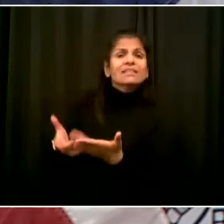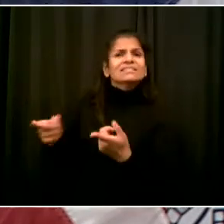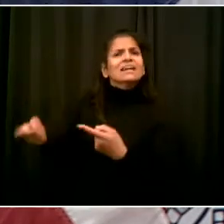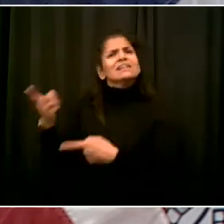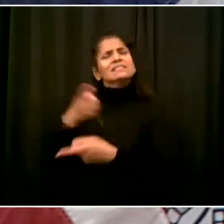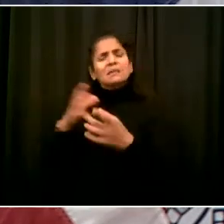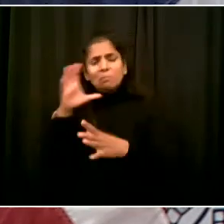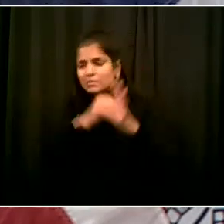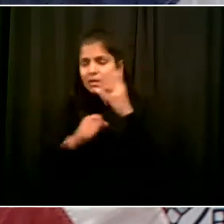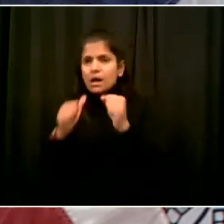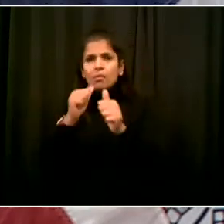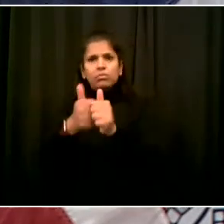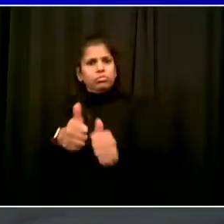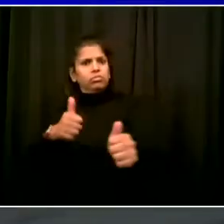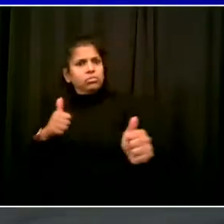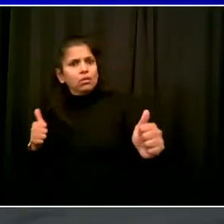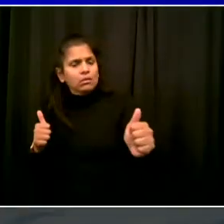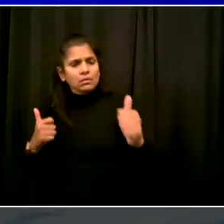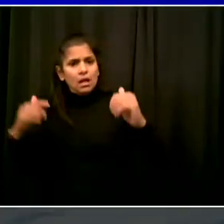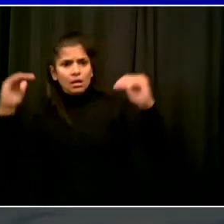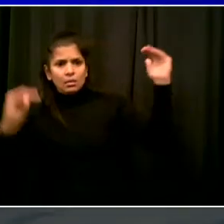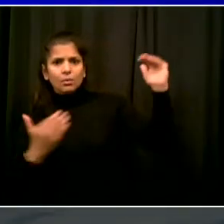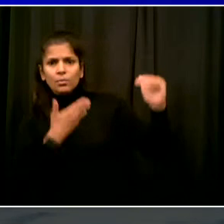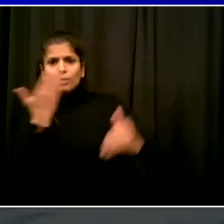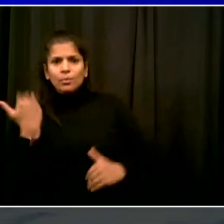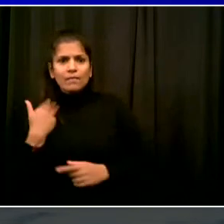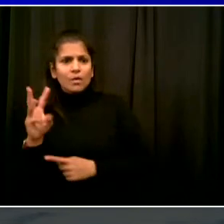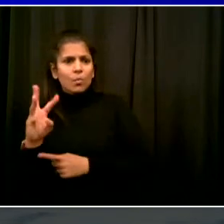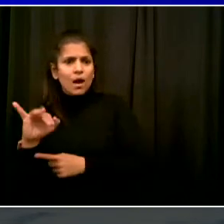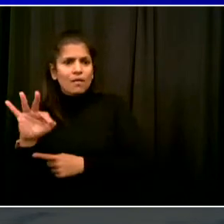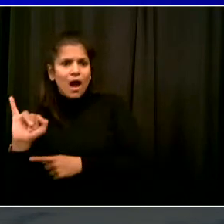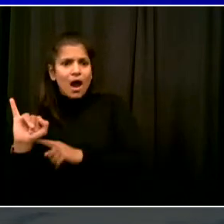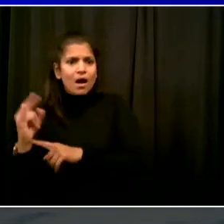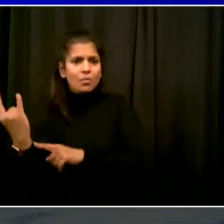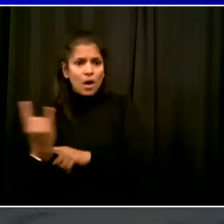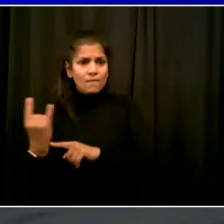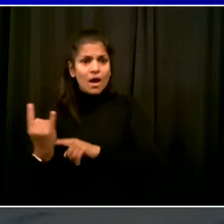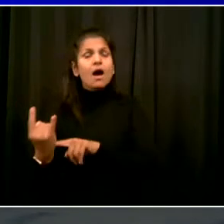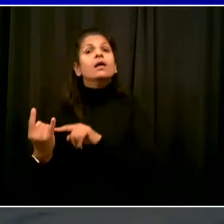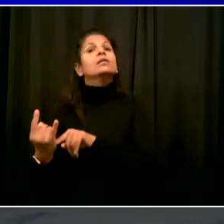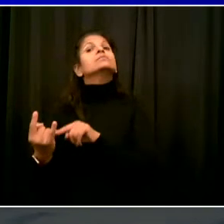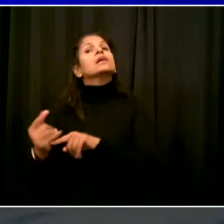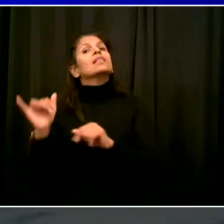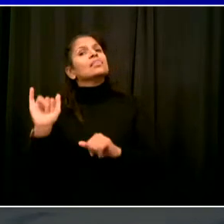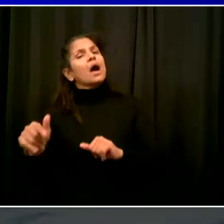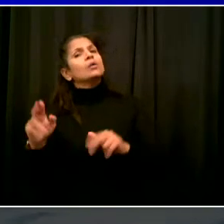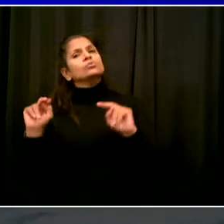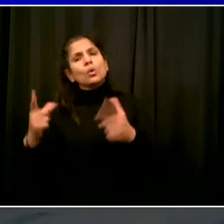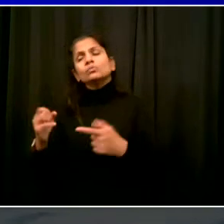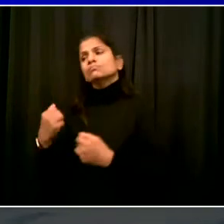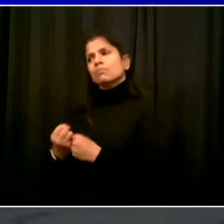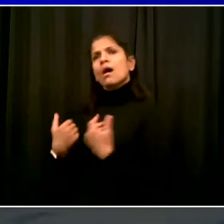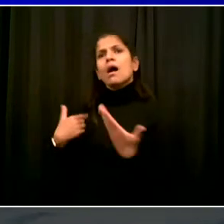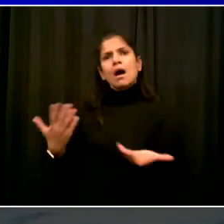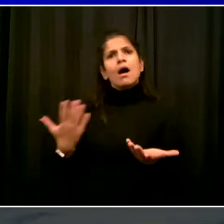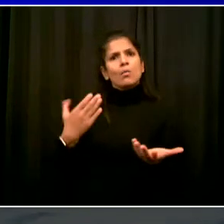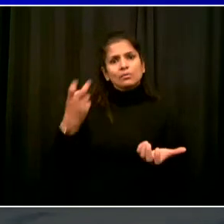WEHAVE TO CREATE A SOCIETY IN WHICH EVERYONE HAS EQUAUA LACCESS. ANDNDSO TODAY, WE